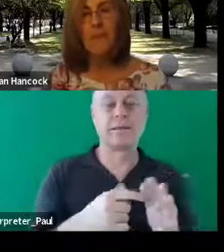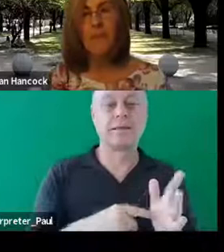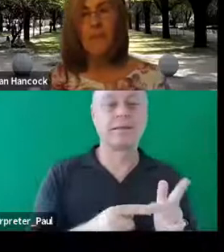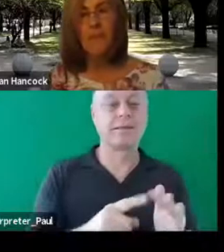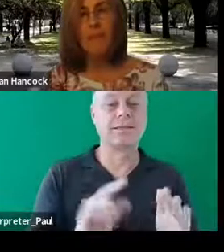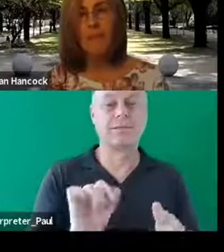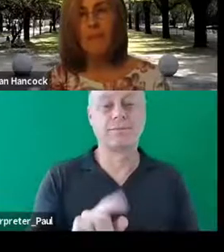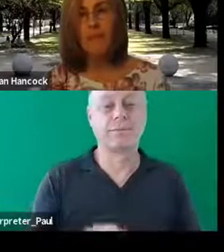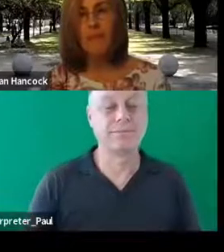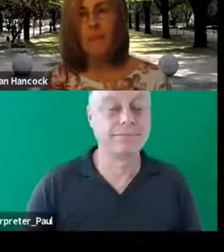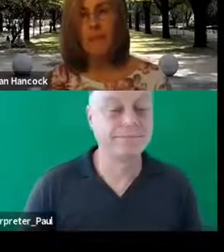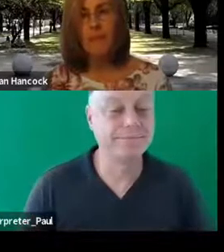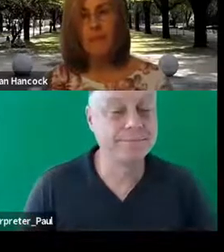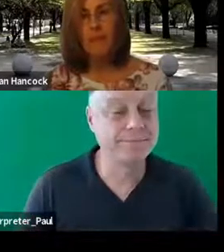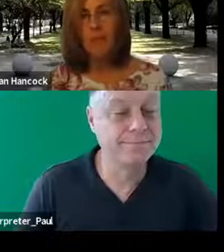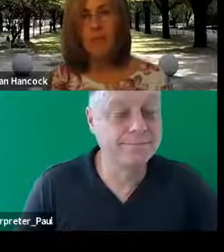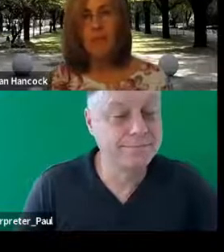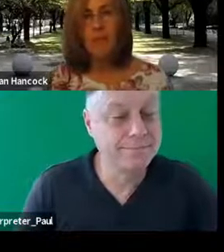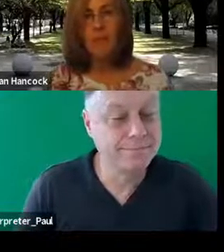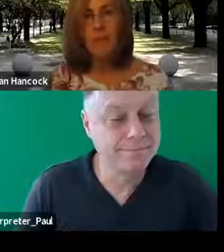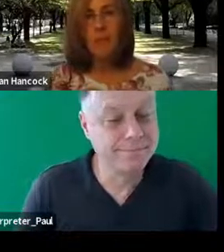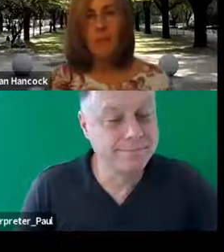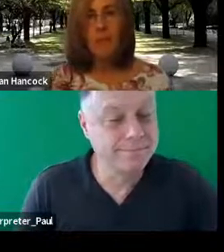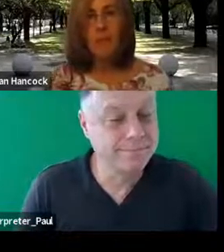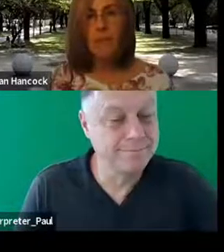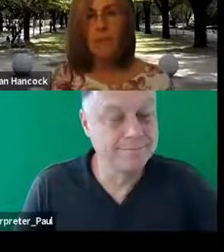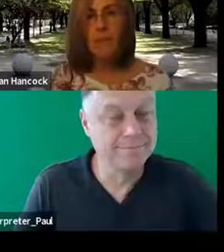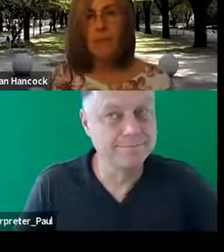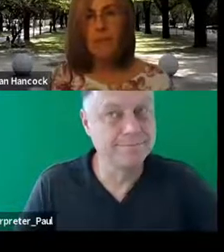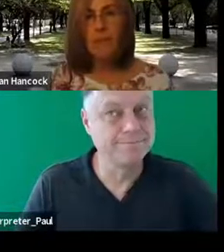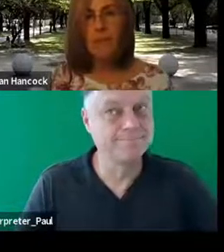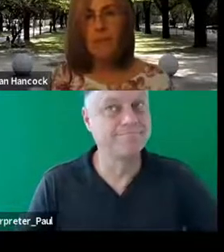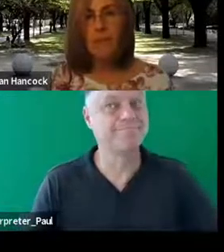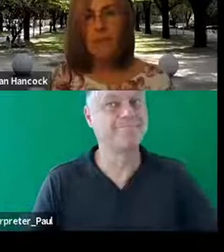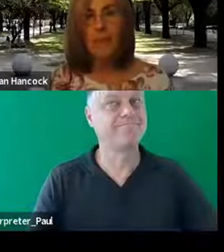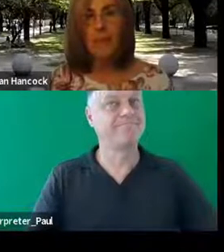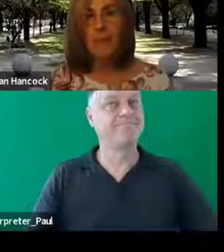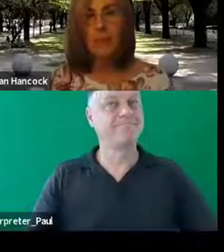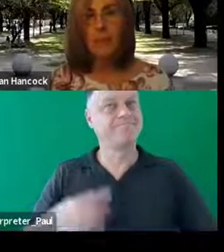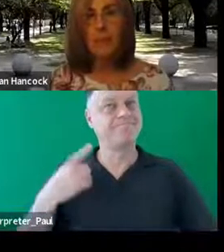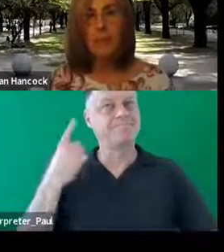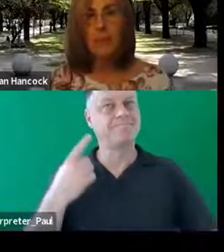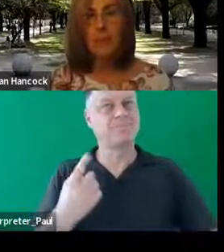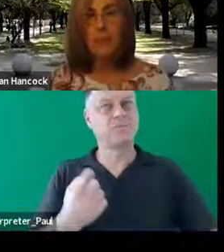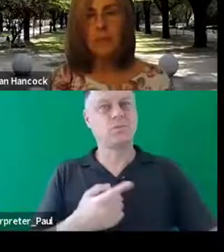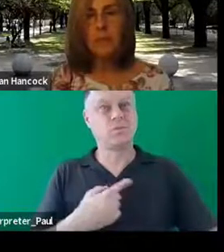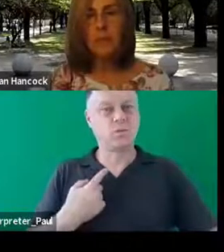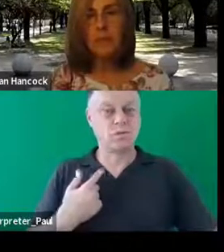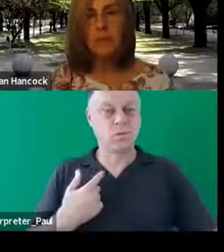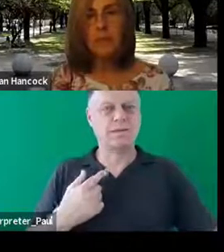Yeah. So I think we’re just getting to the point of starting to have some champions,